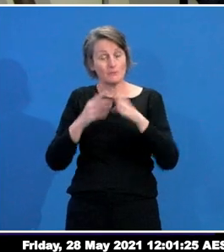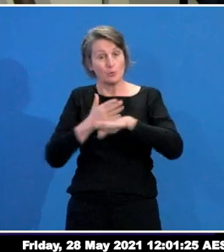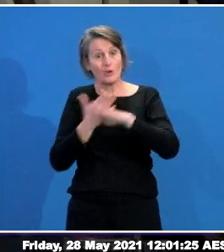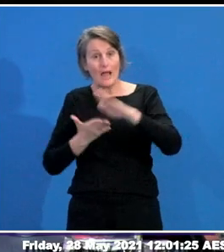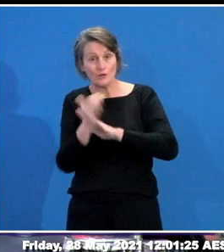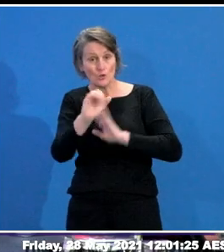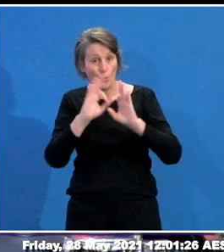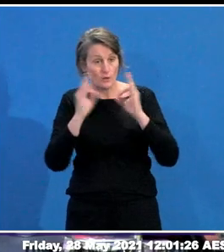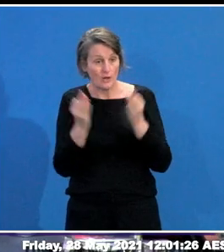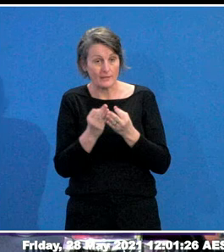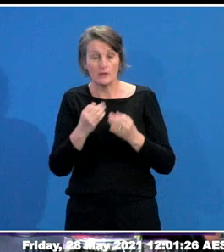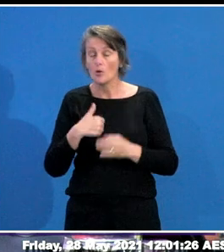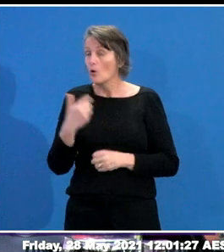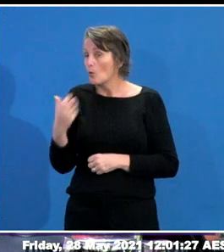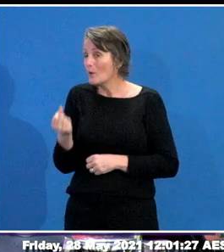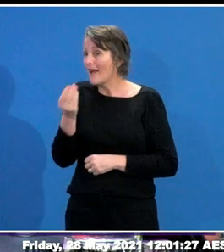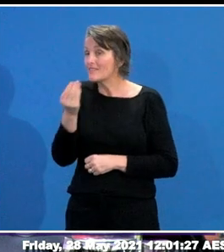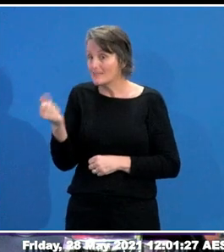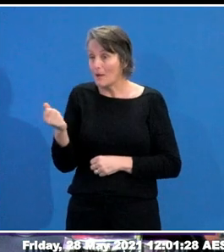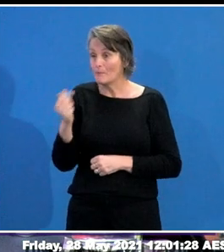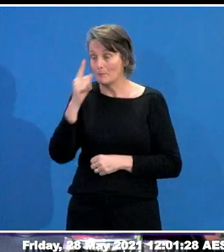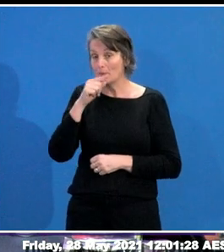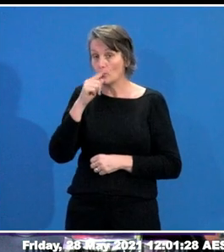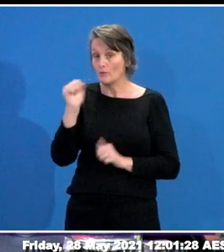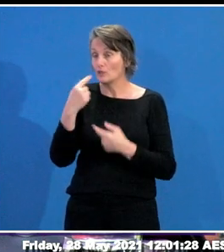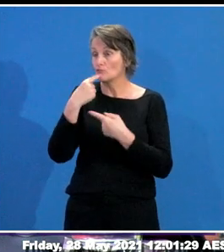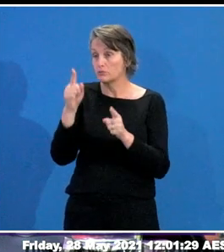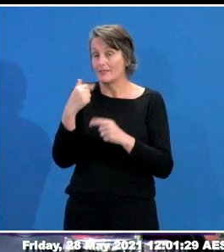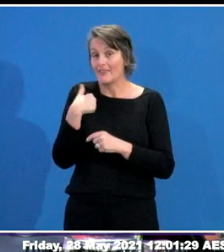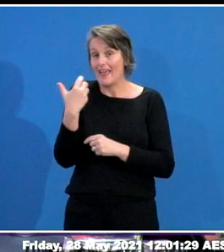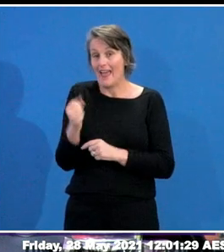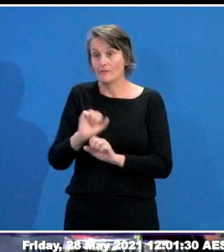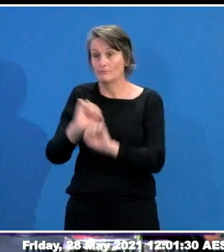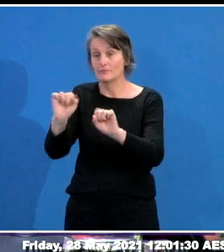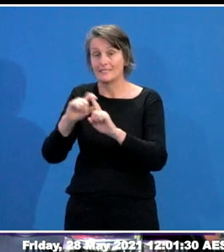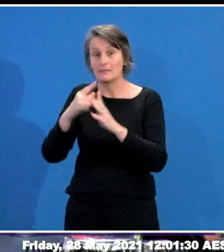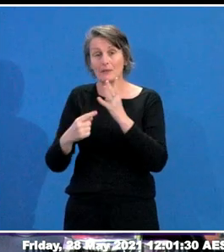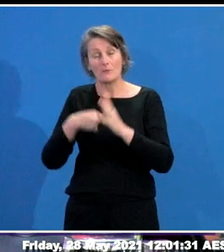We do have some folk with declared disability, but I believe we could have more.